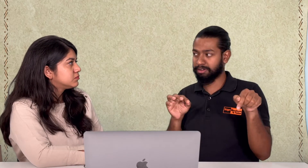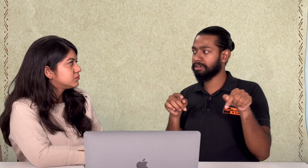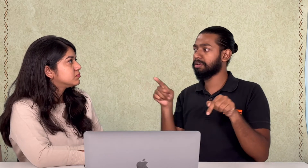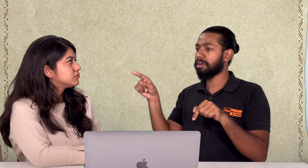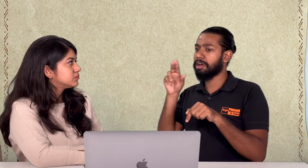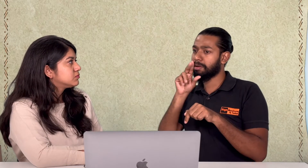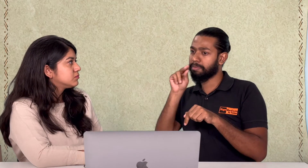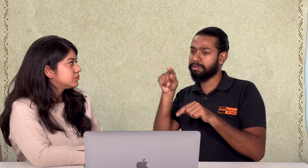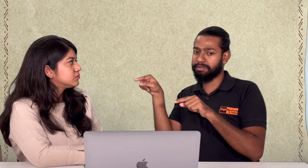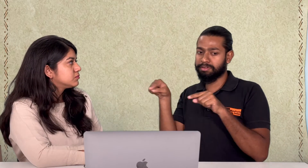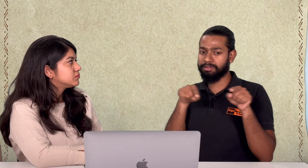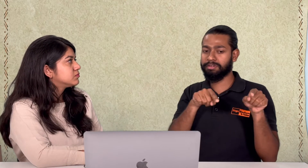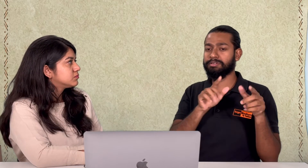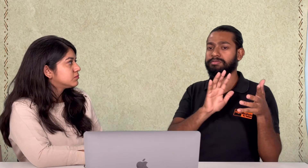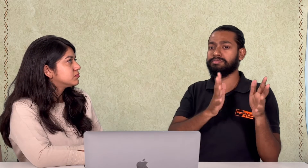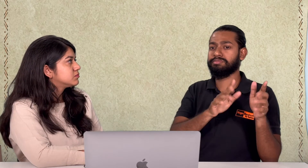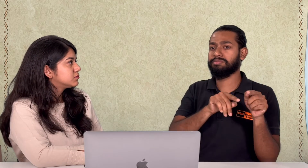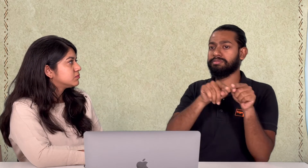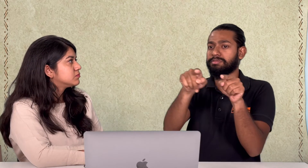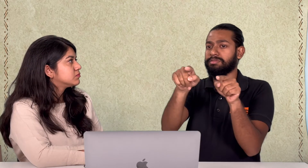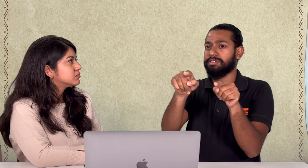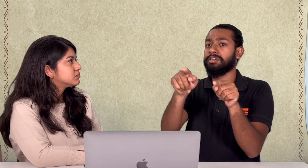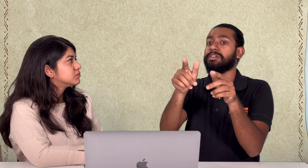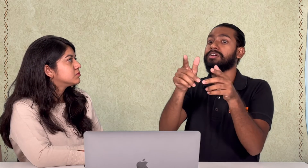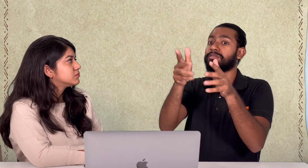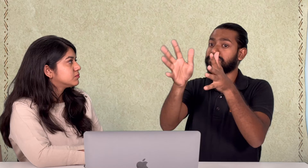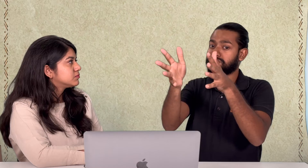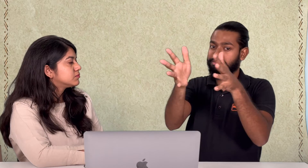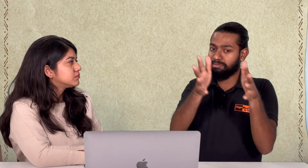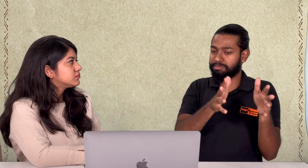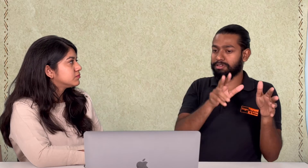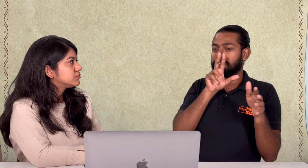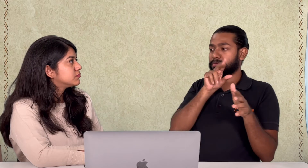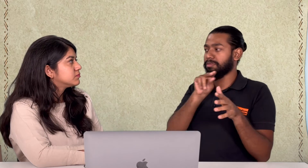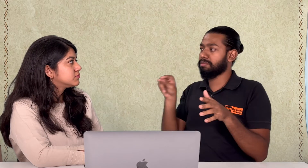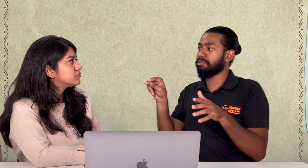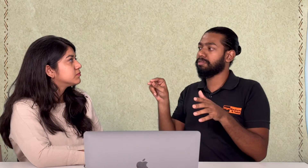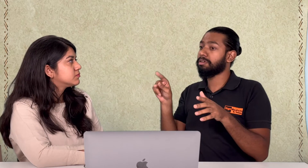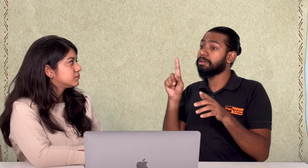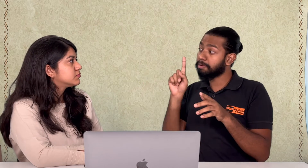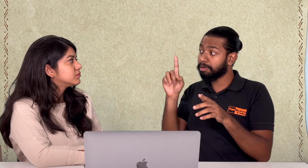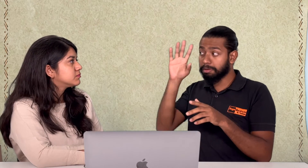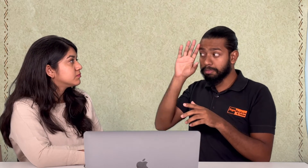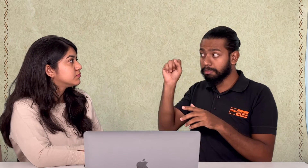and talk to the deaf person in sign language with their help